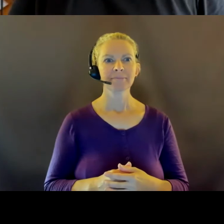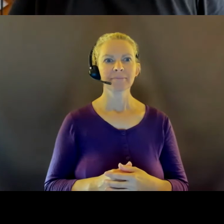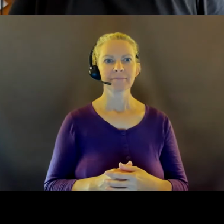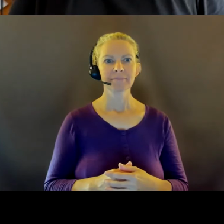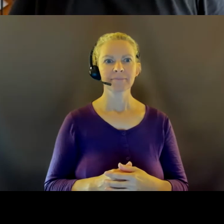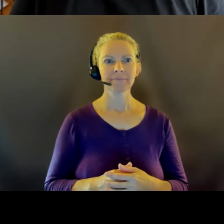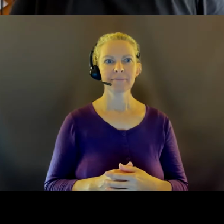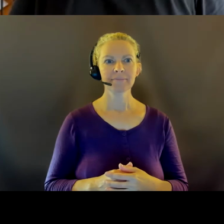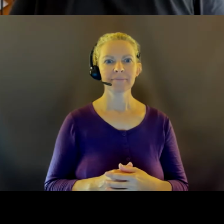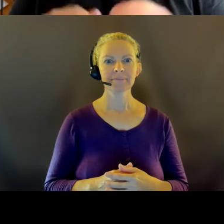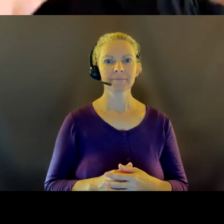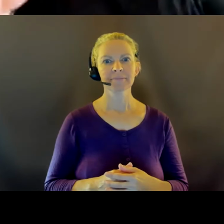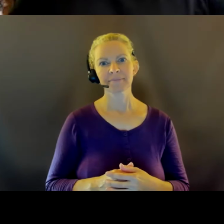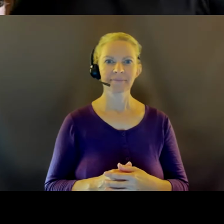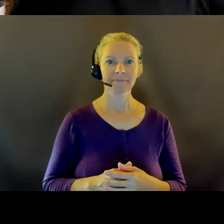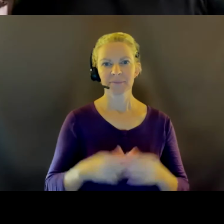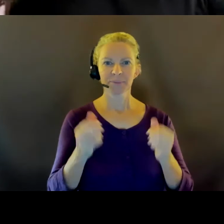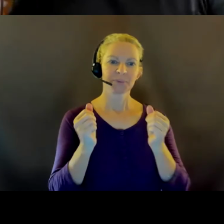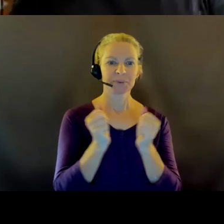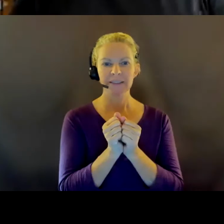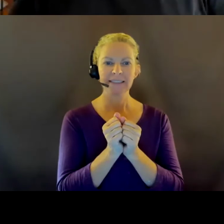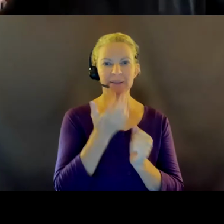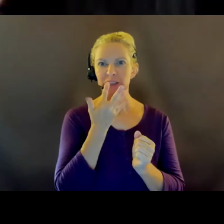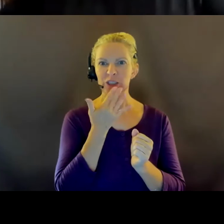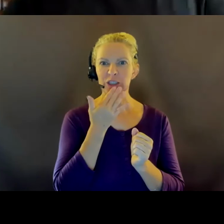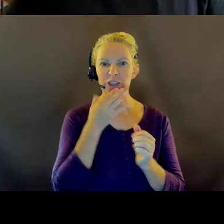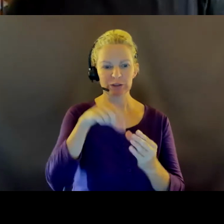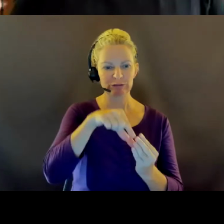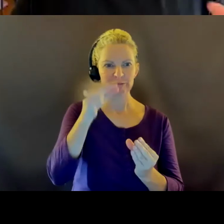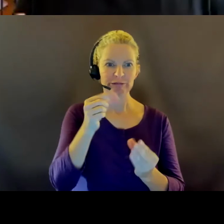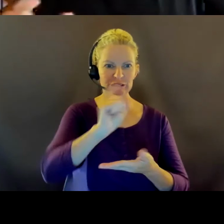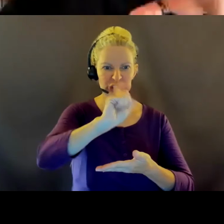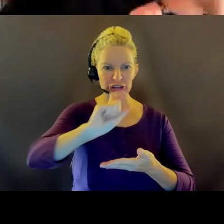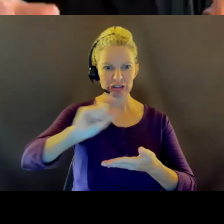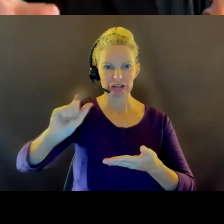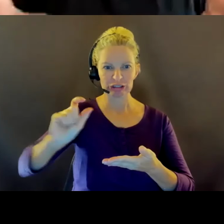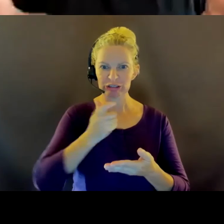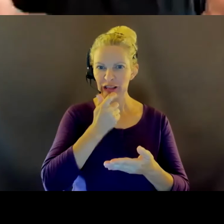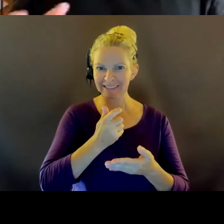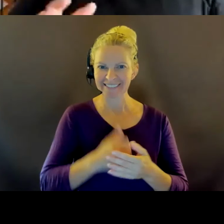With my little crayon. And then this outline of the map, every province is outlined.